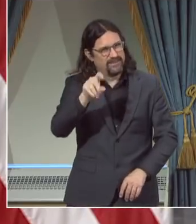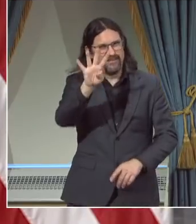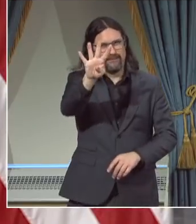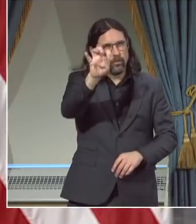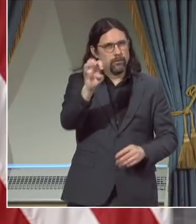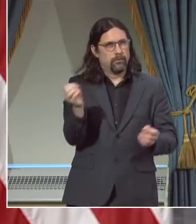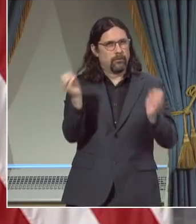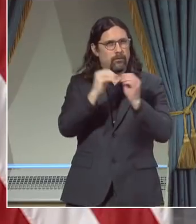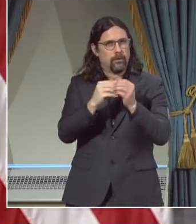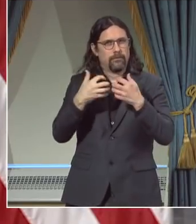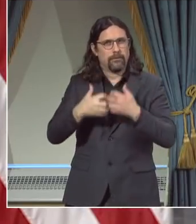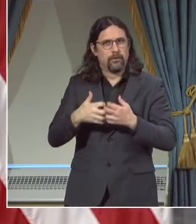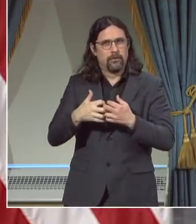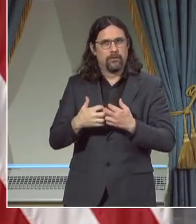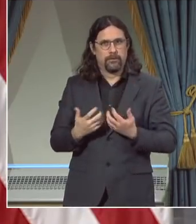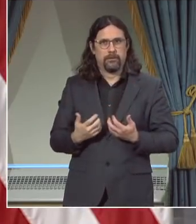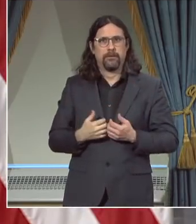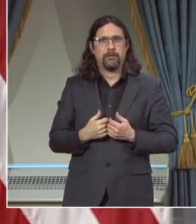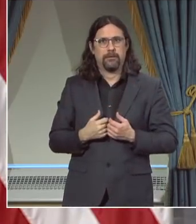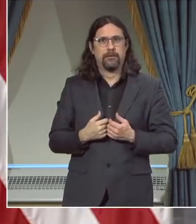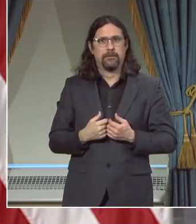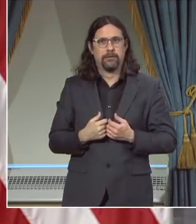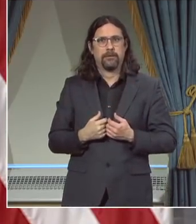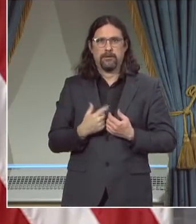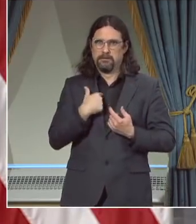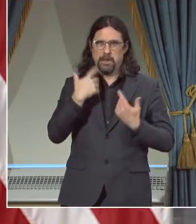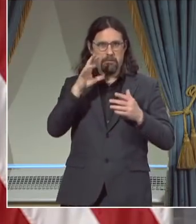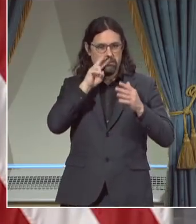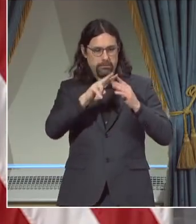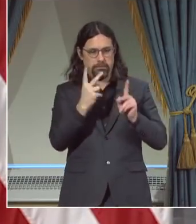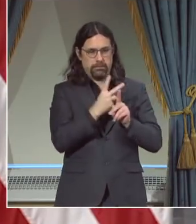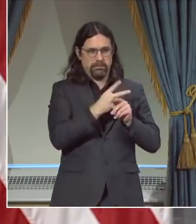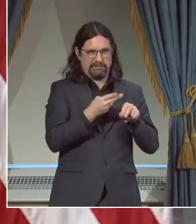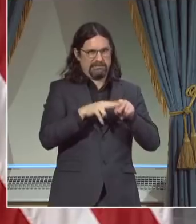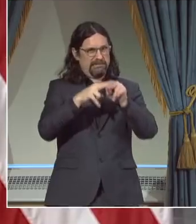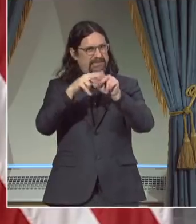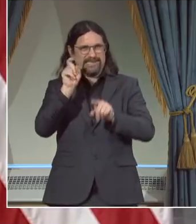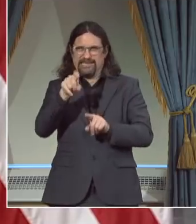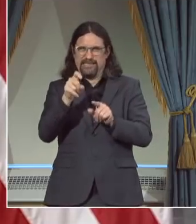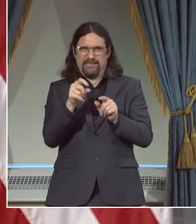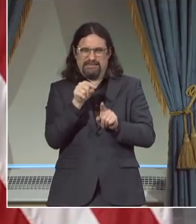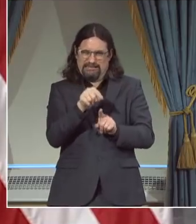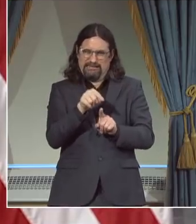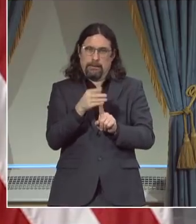LATER IN THE WEEK WHEN WE EXPECT THE UPTURN TO RE ALYL ITNENISFY A NDWE NEED THOSE